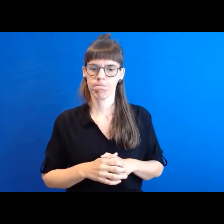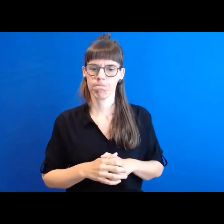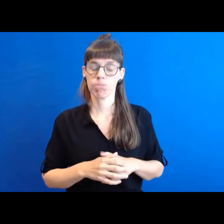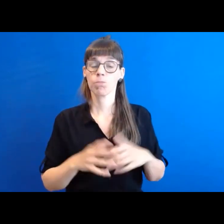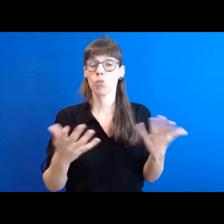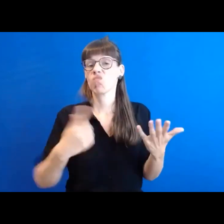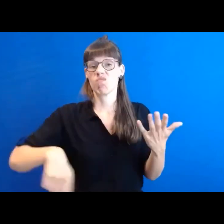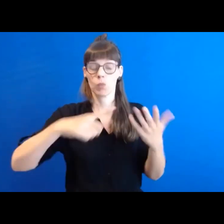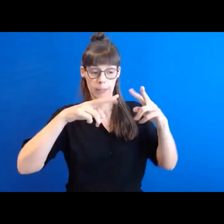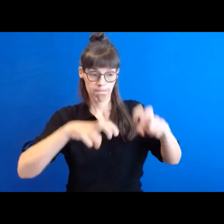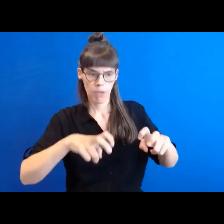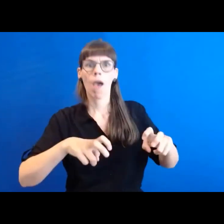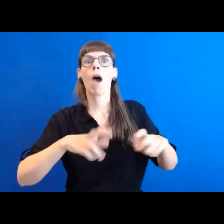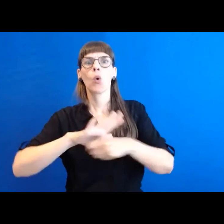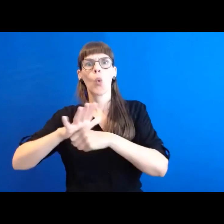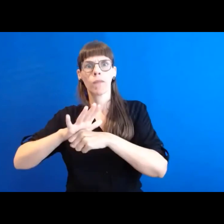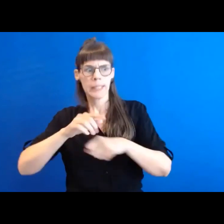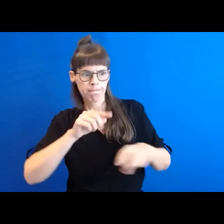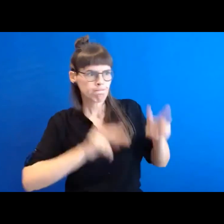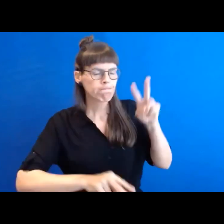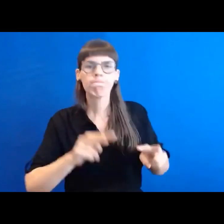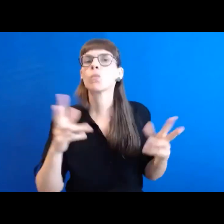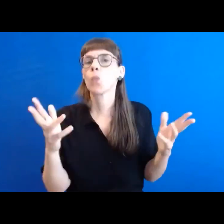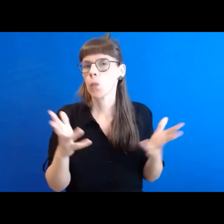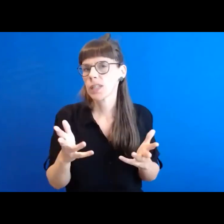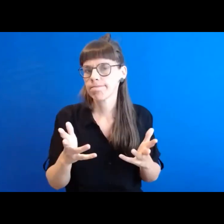to end to our investigation. Also